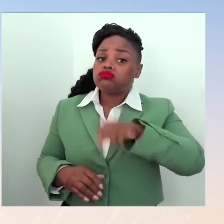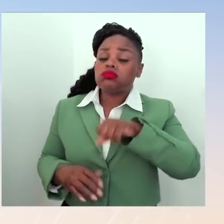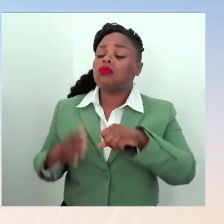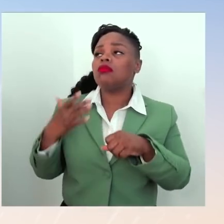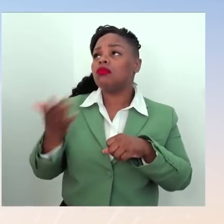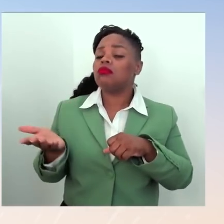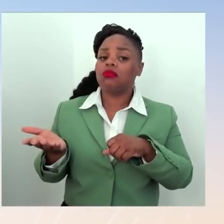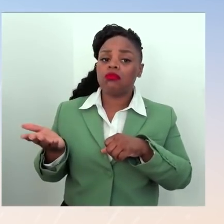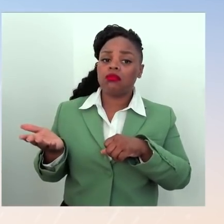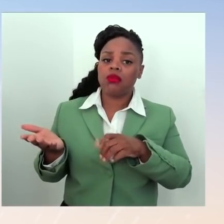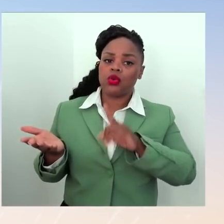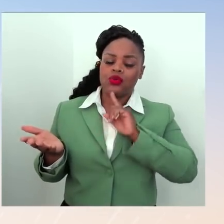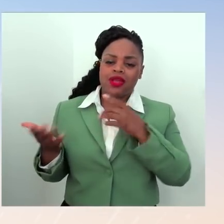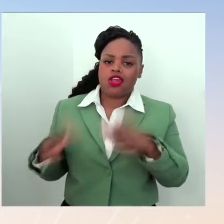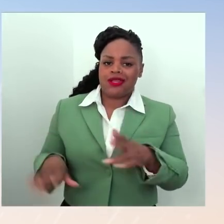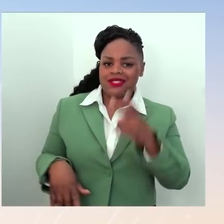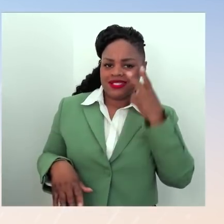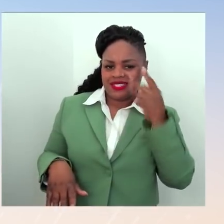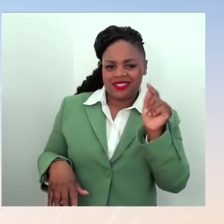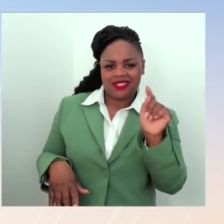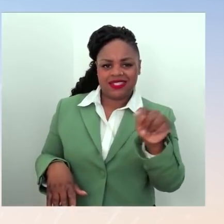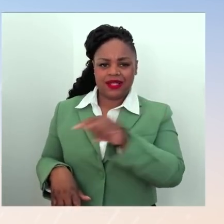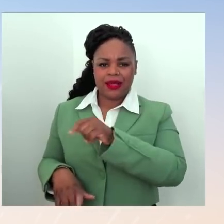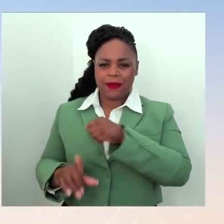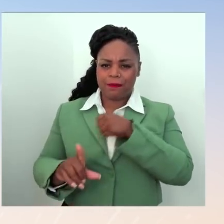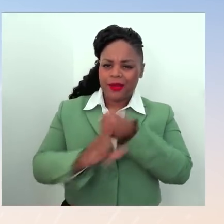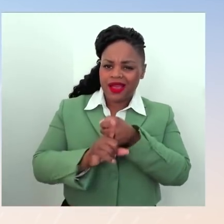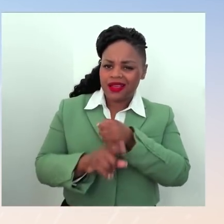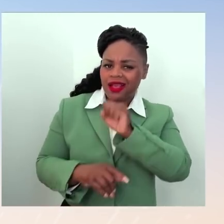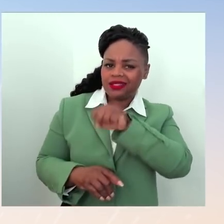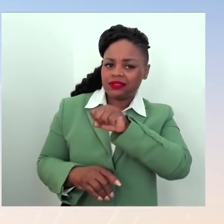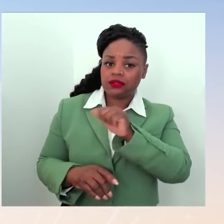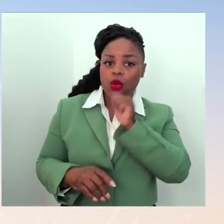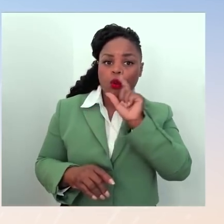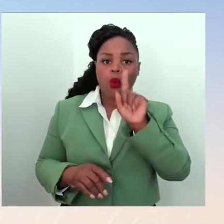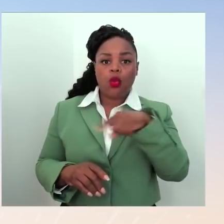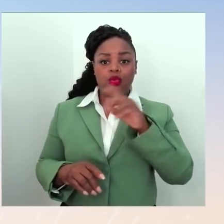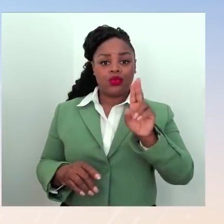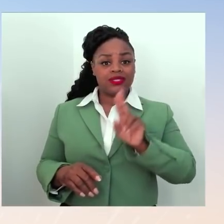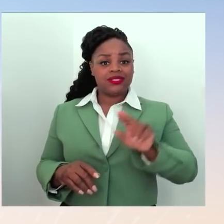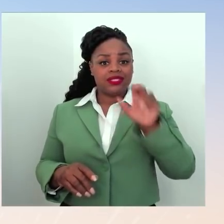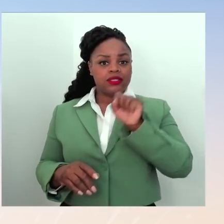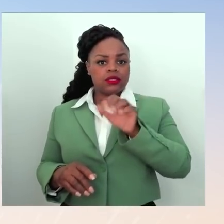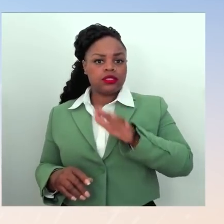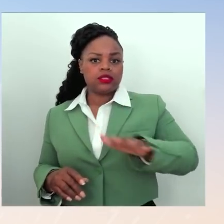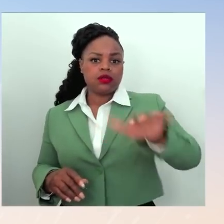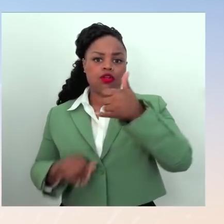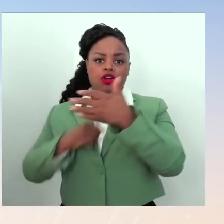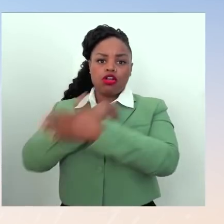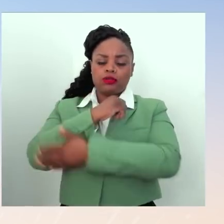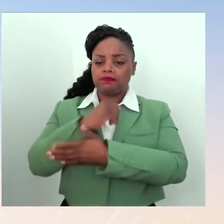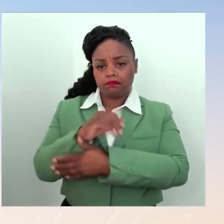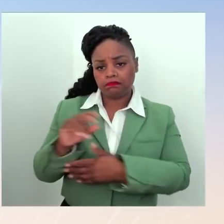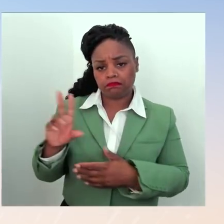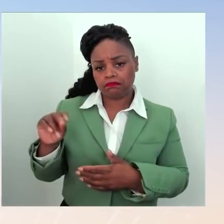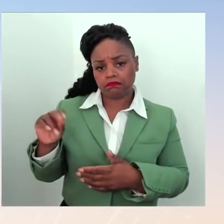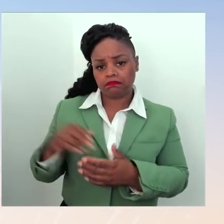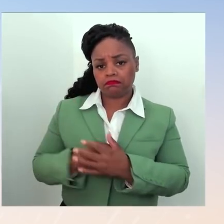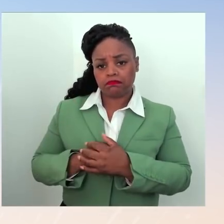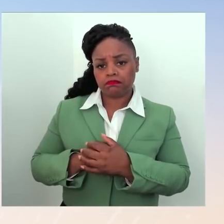and to other parts of the world. I would note as we're having these conversations -- and obviously, the President talked with his -- a number of his European partners